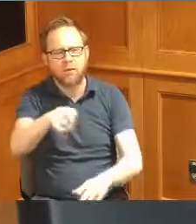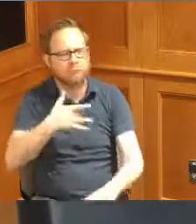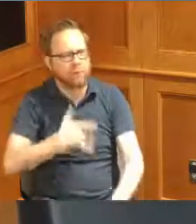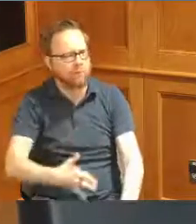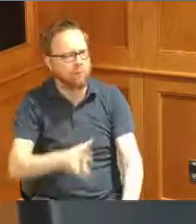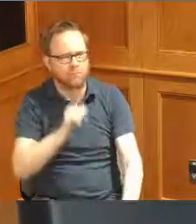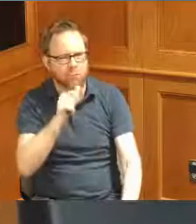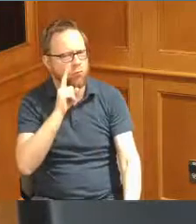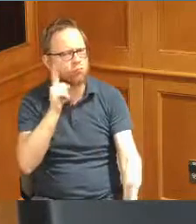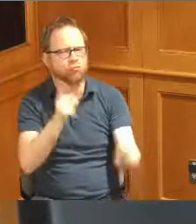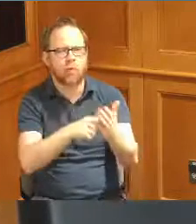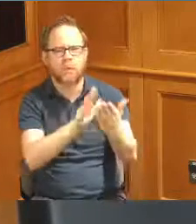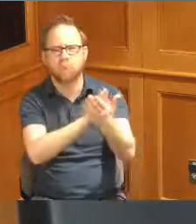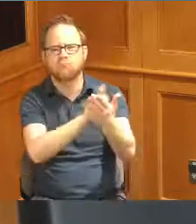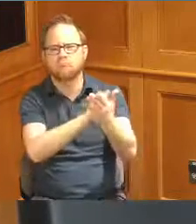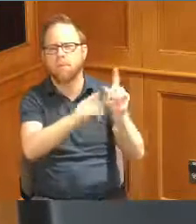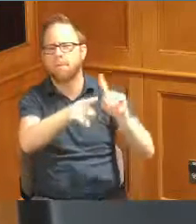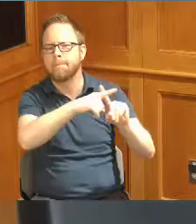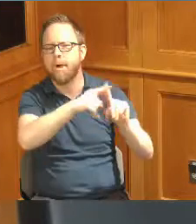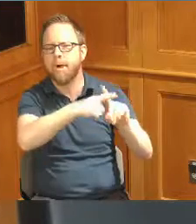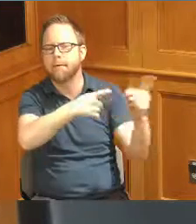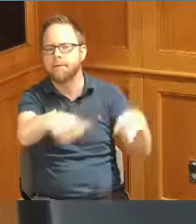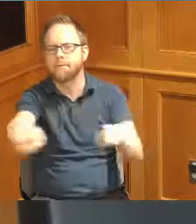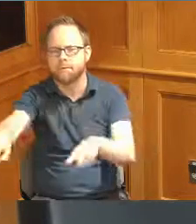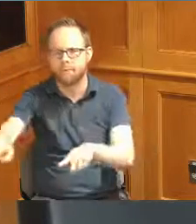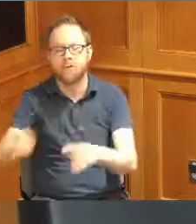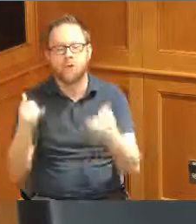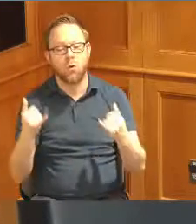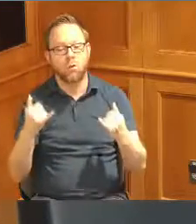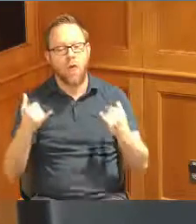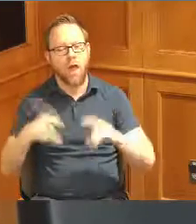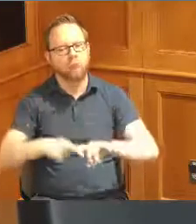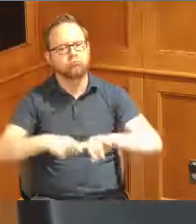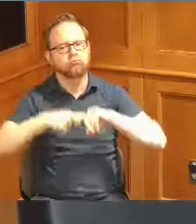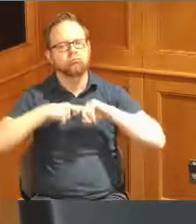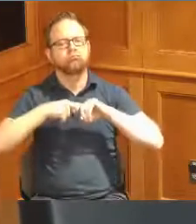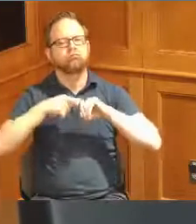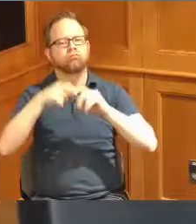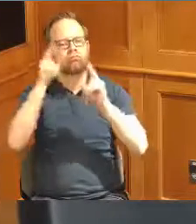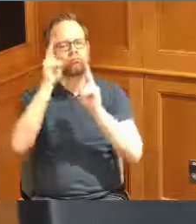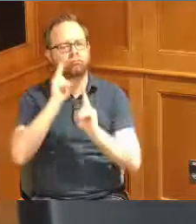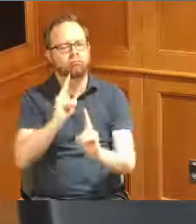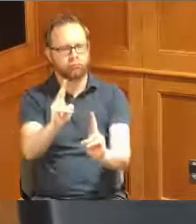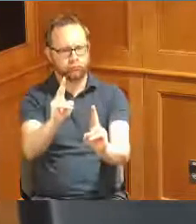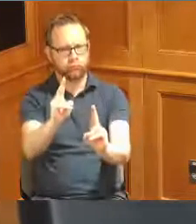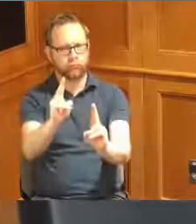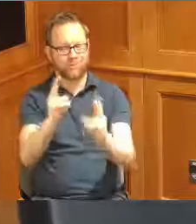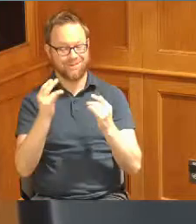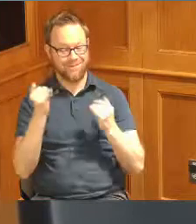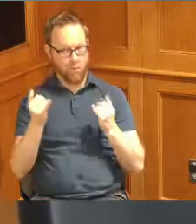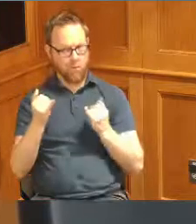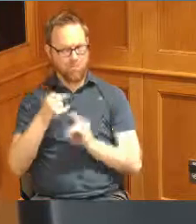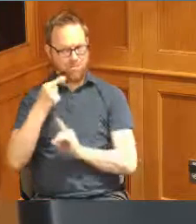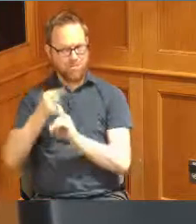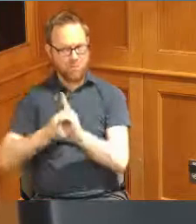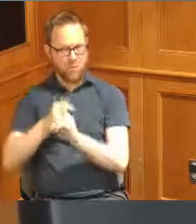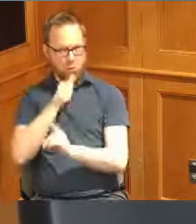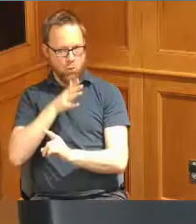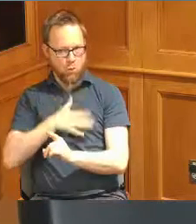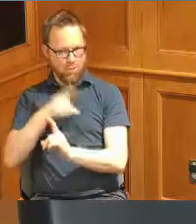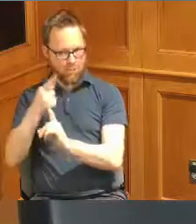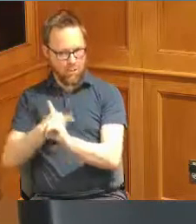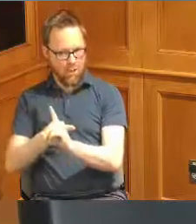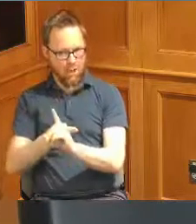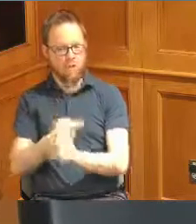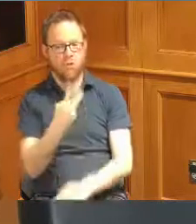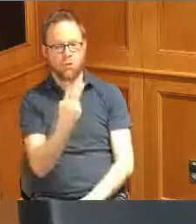wanted to take time important time out to honor during this women's month two girls basketball